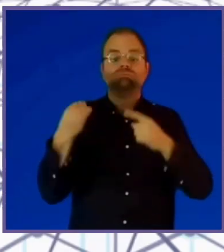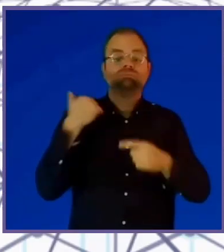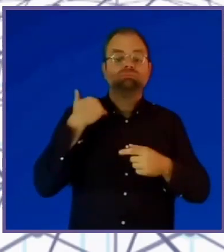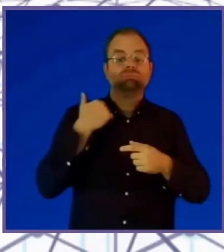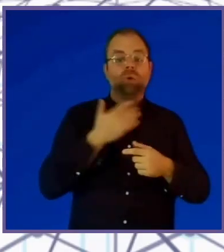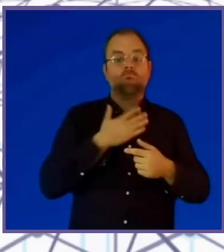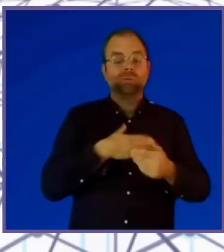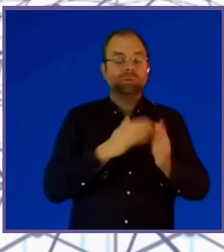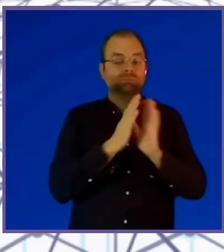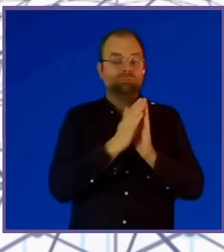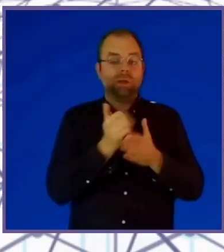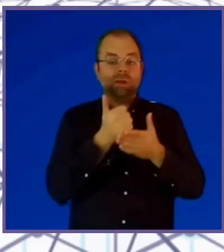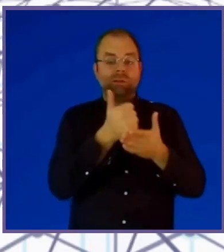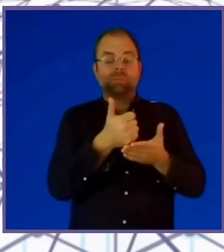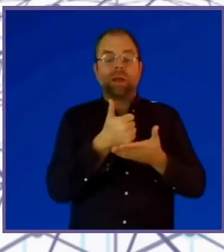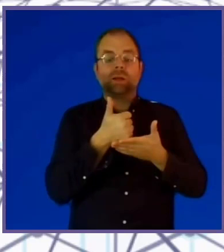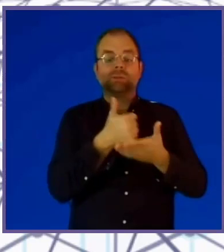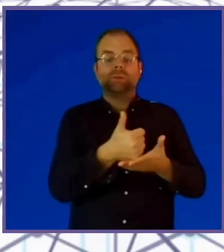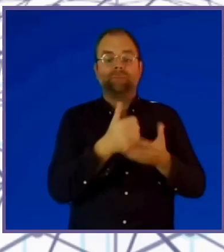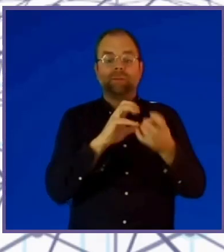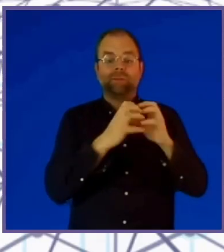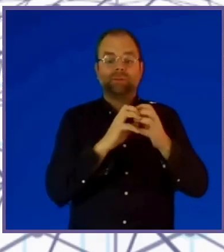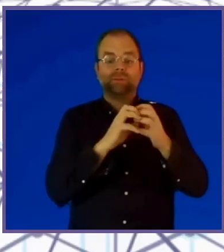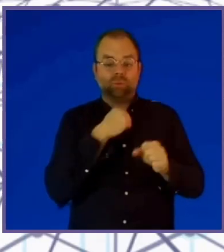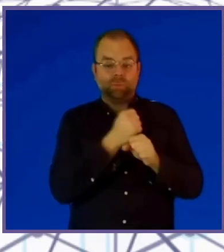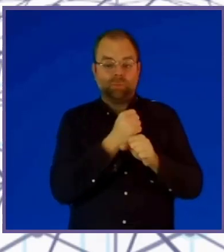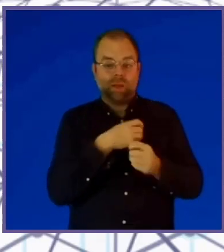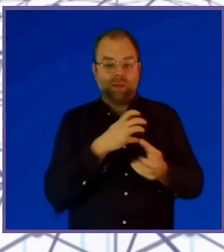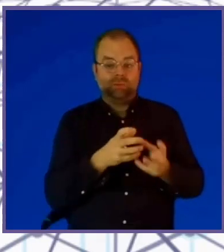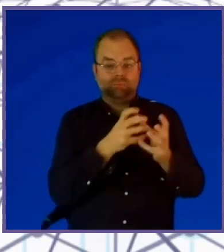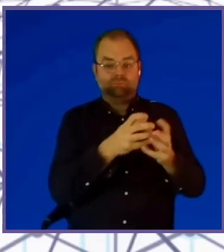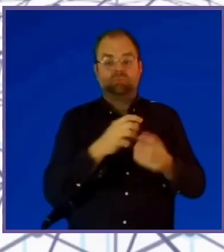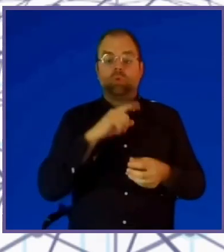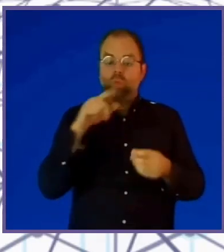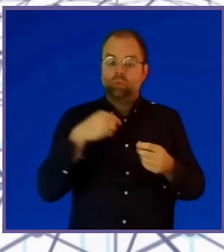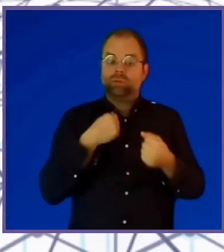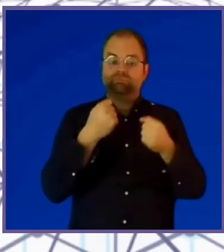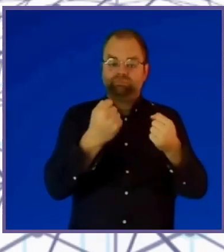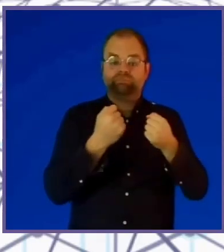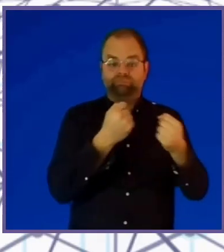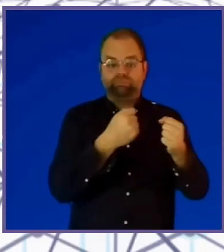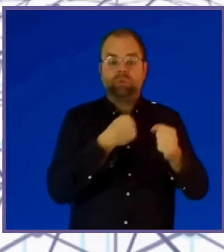had limited expertise in assistive technology to make custom adjustments needed for them.